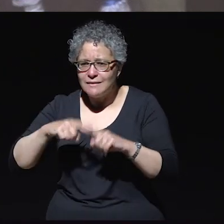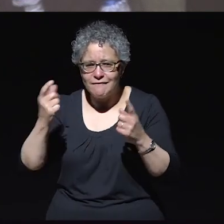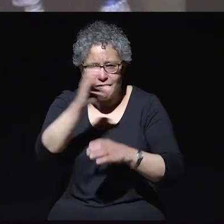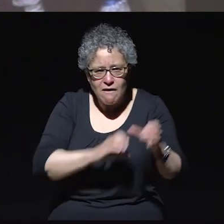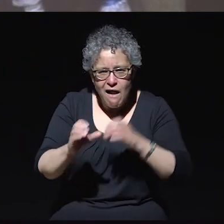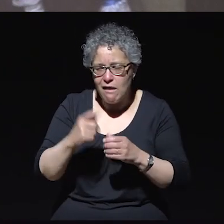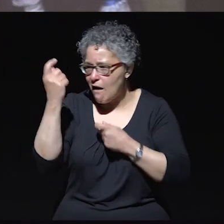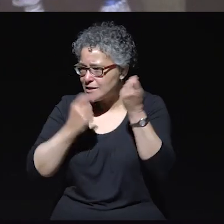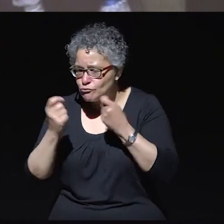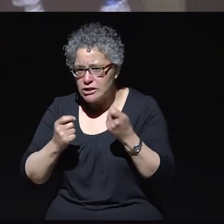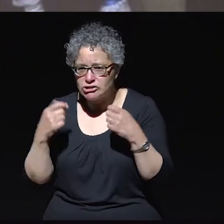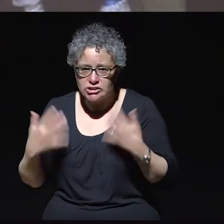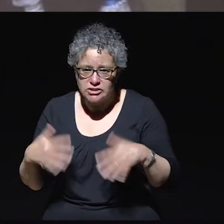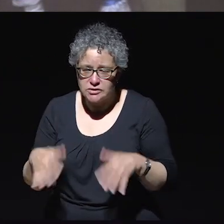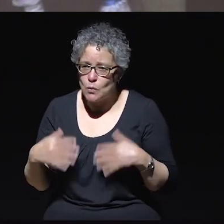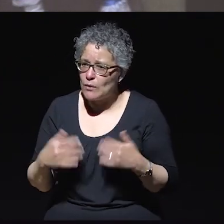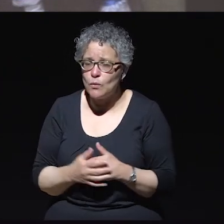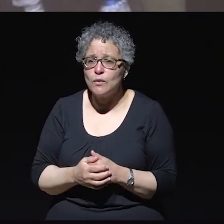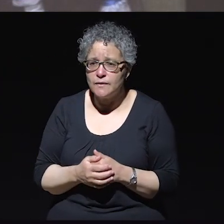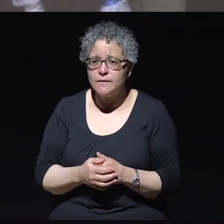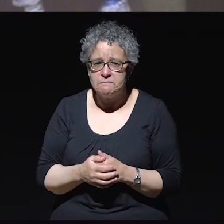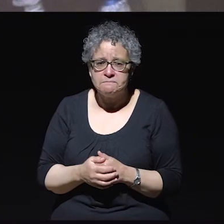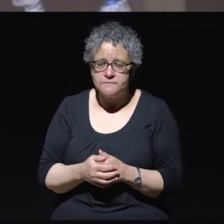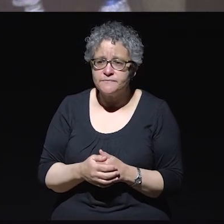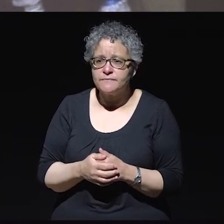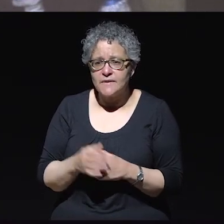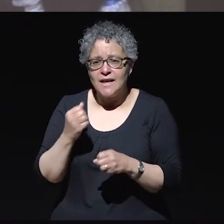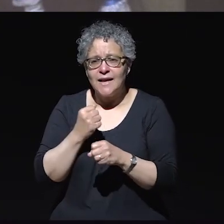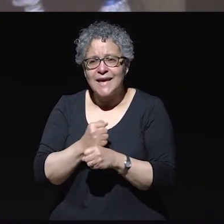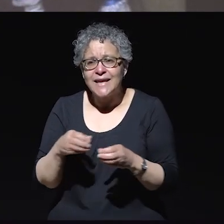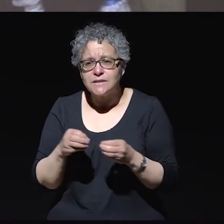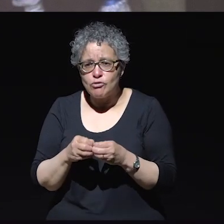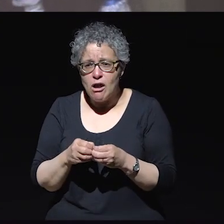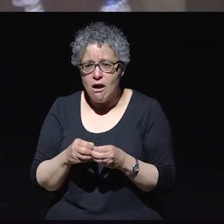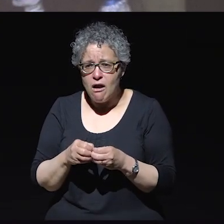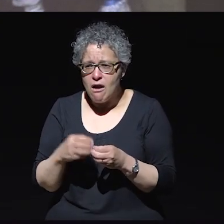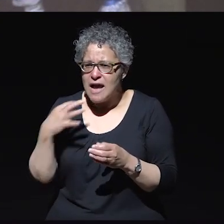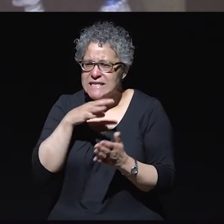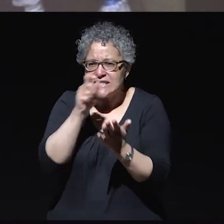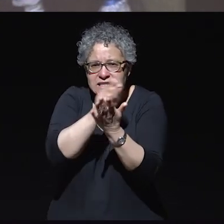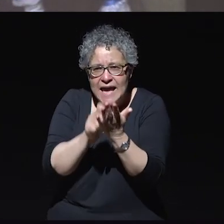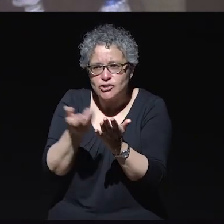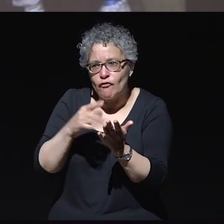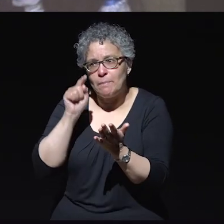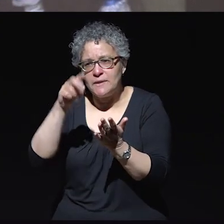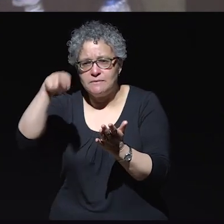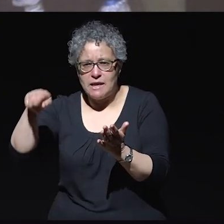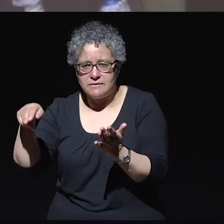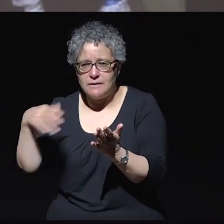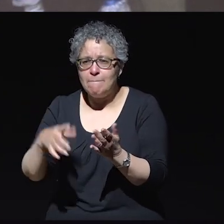are really just preeminent. And, indeed, Gainsborough made a sketch of that particular painting. I mentioned before the one on the right,